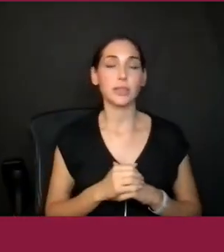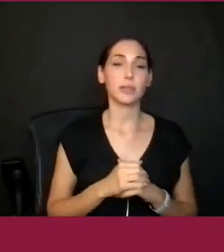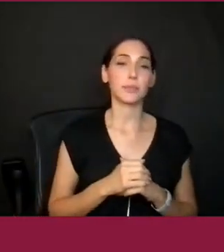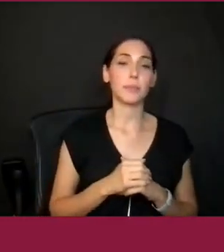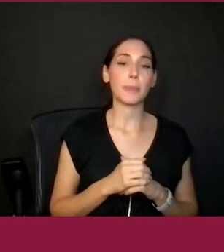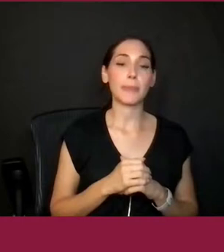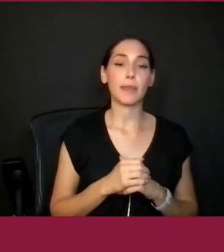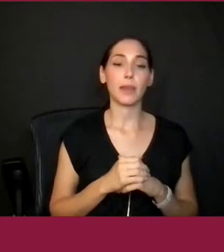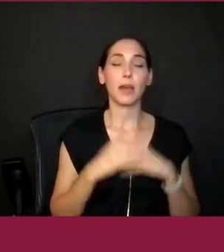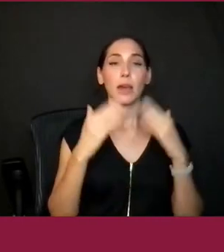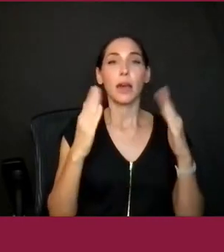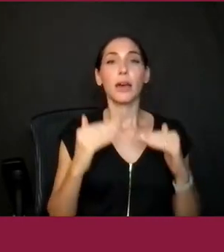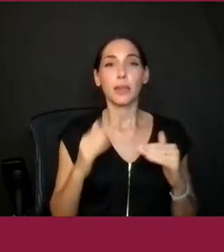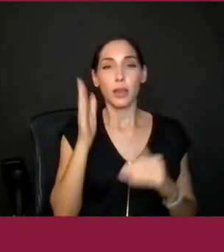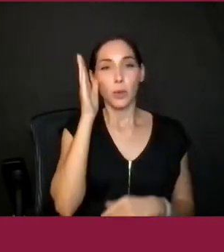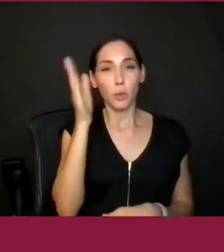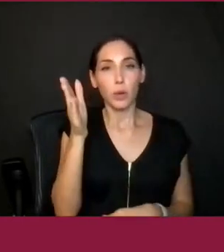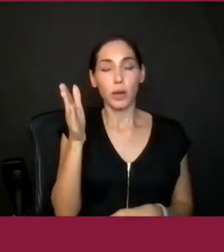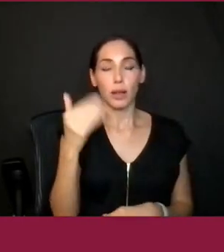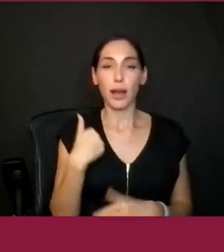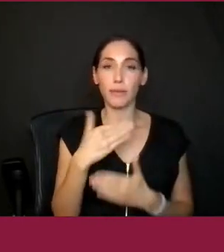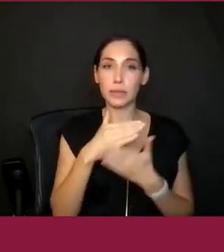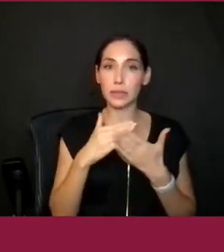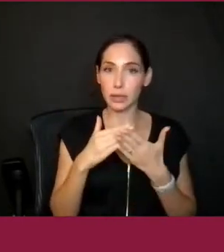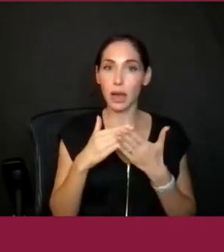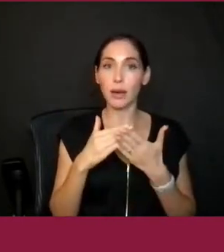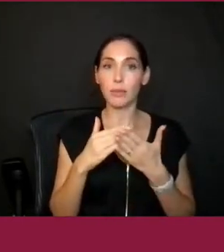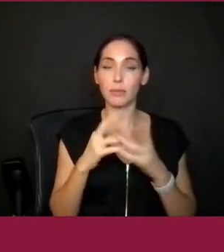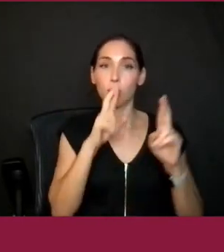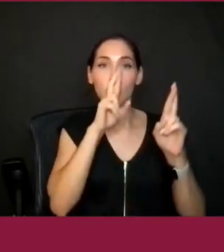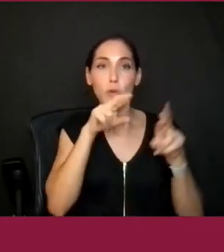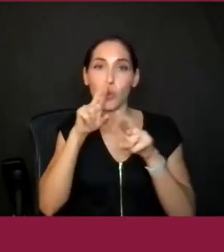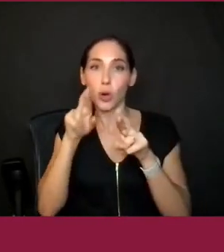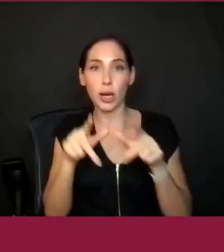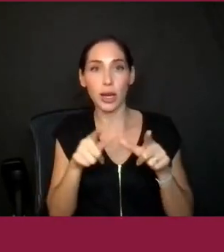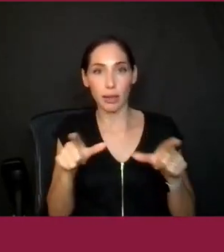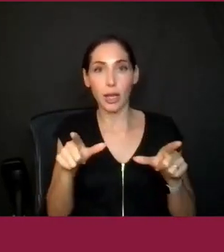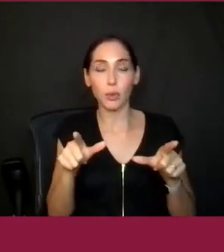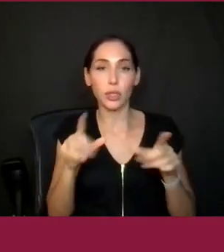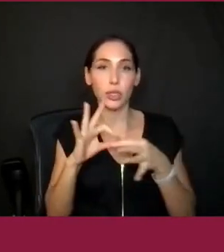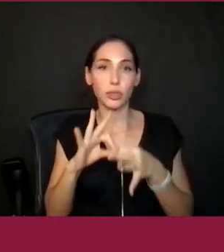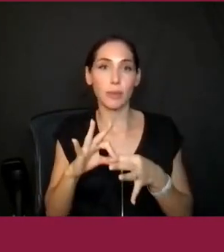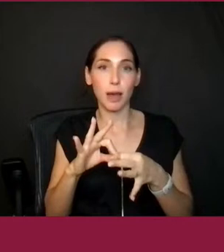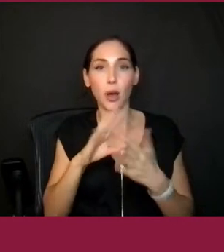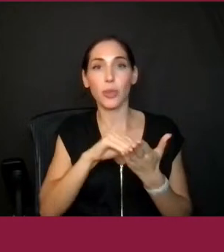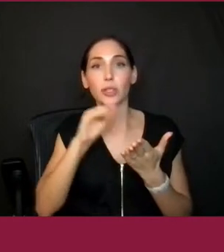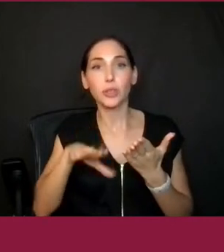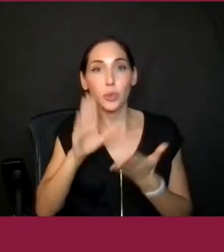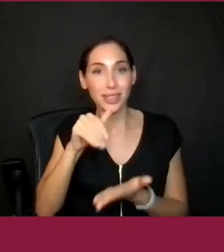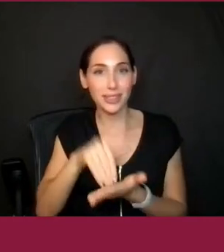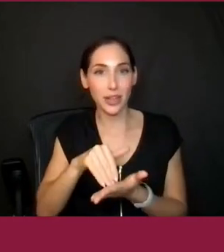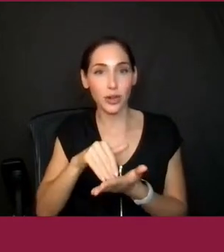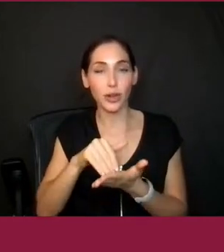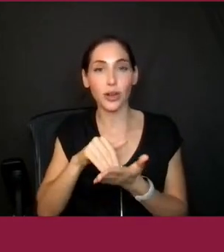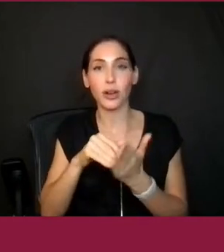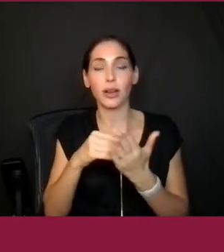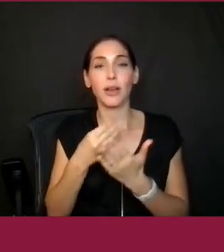Um, and then there will be some reporting language on the student-centered funding formula moving forward.